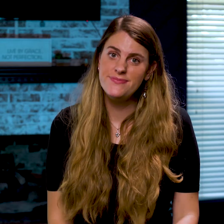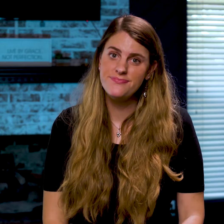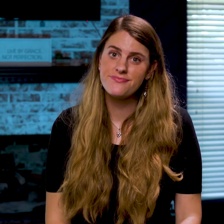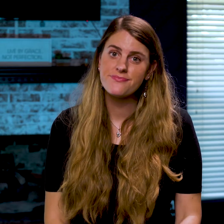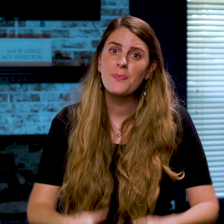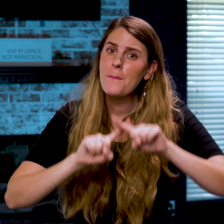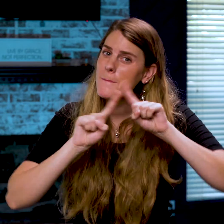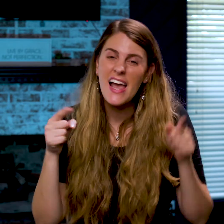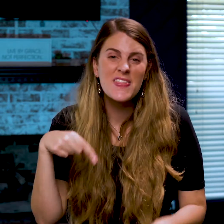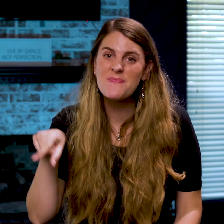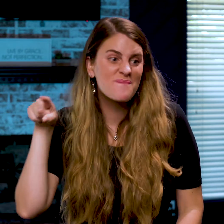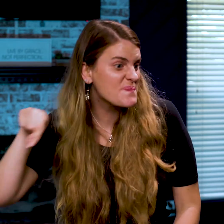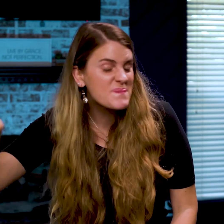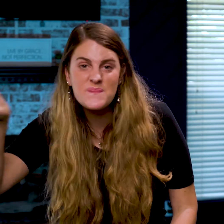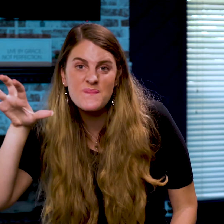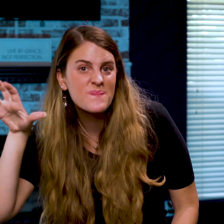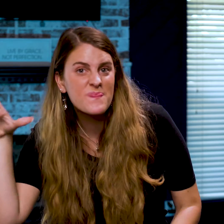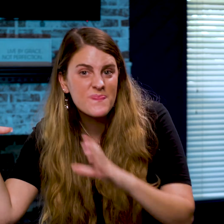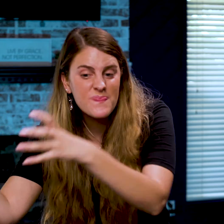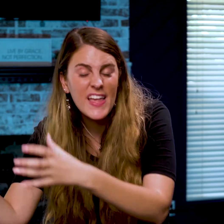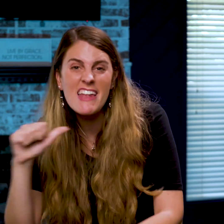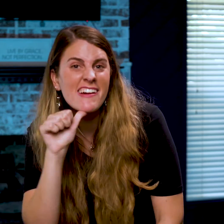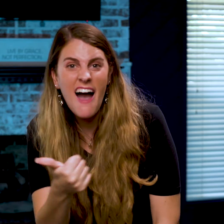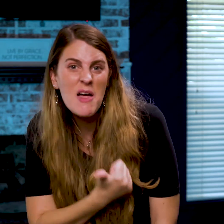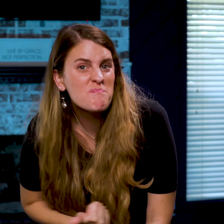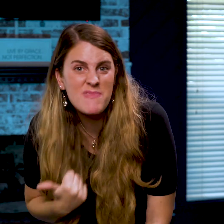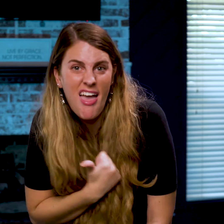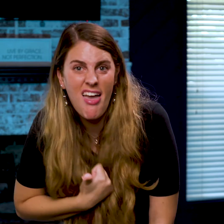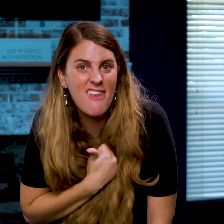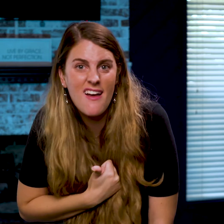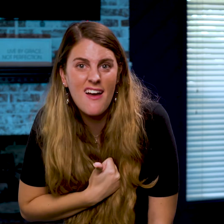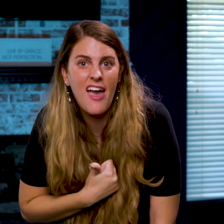But they didn’t repent;